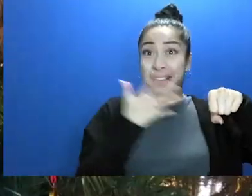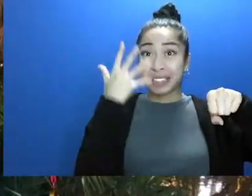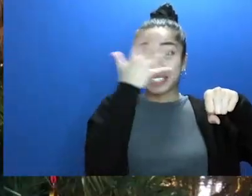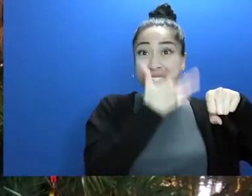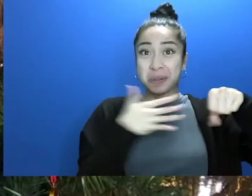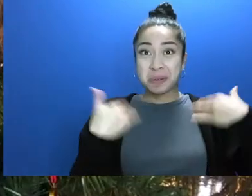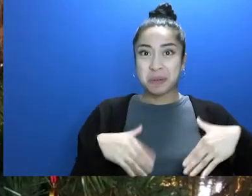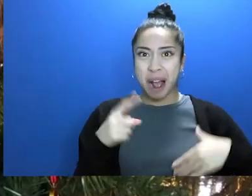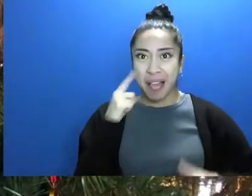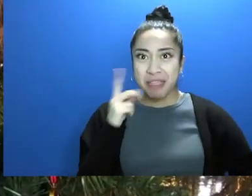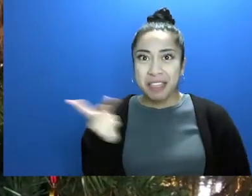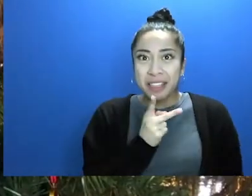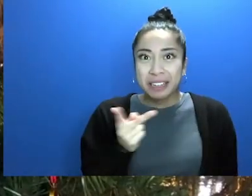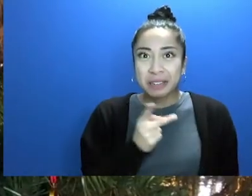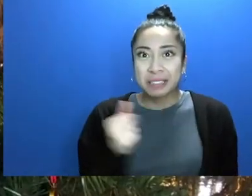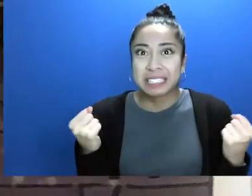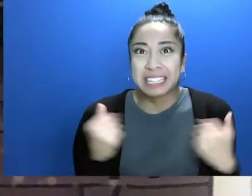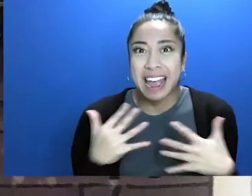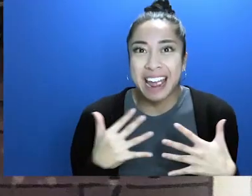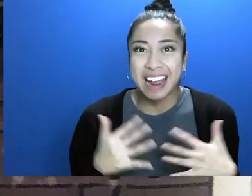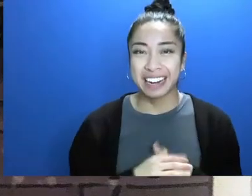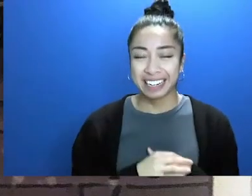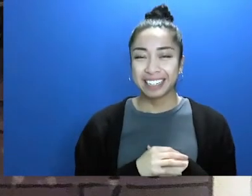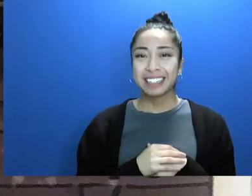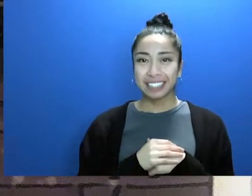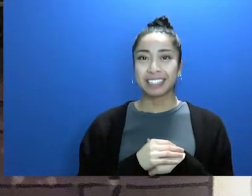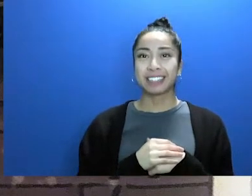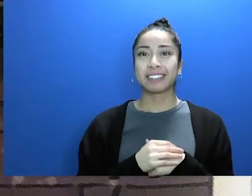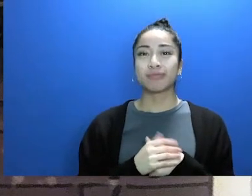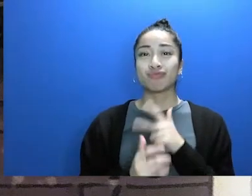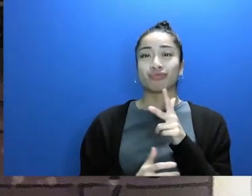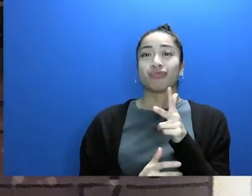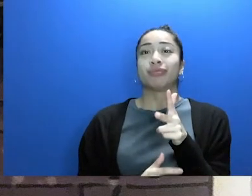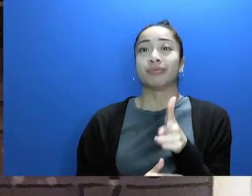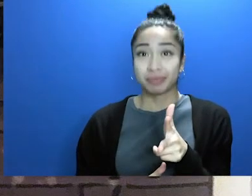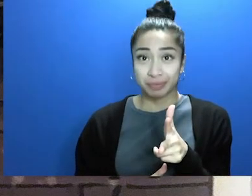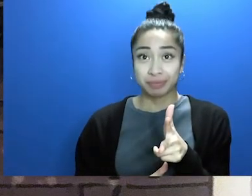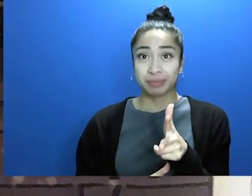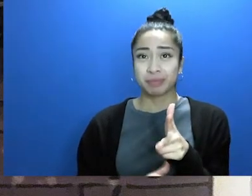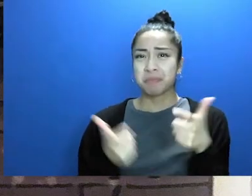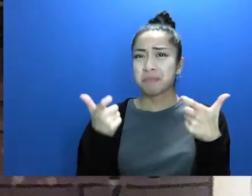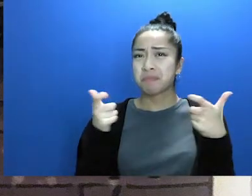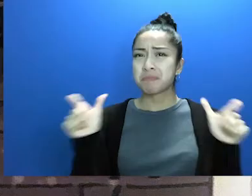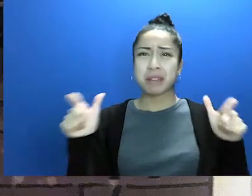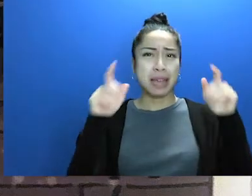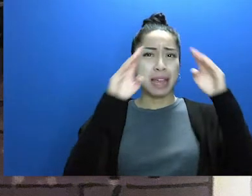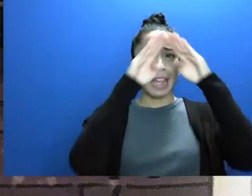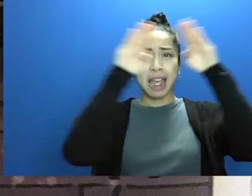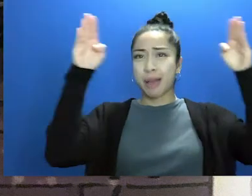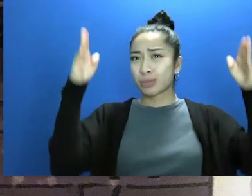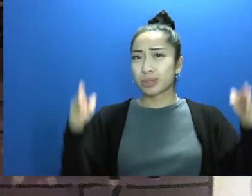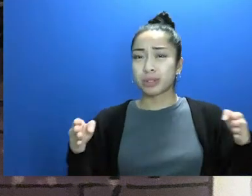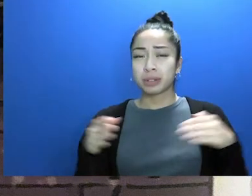i think they're a little scared the taxi pulled up at a grand old town house come on monsieur